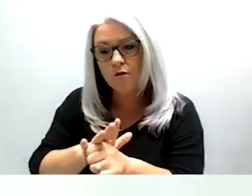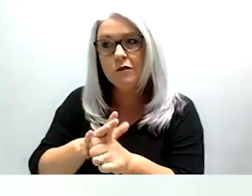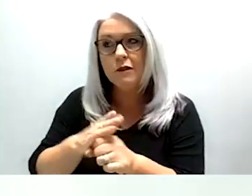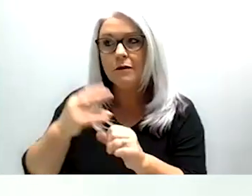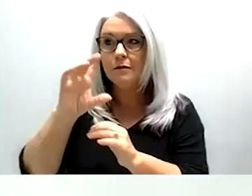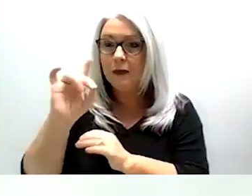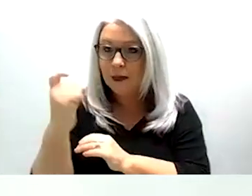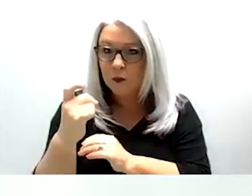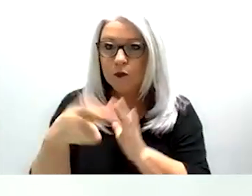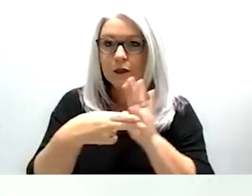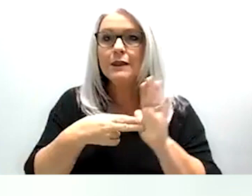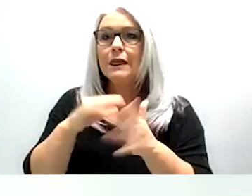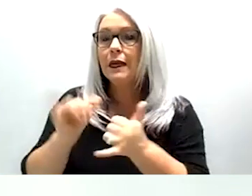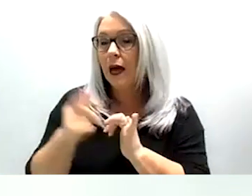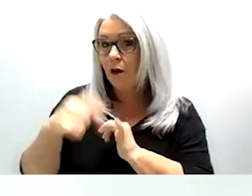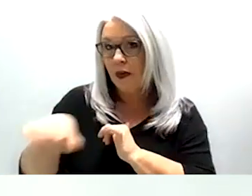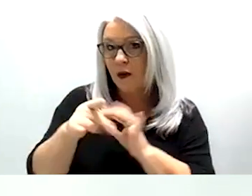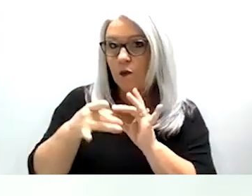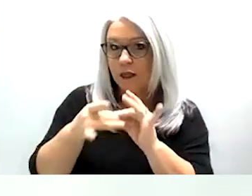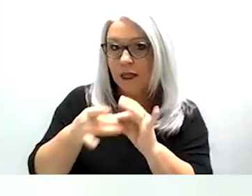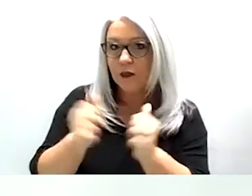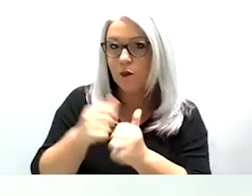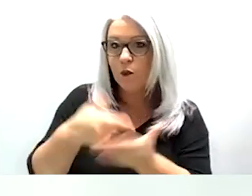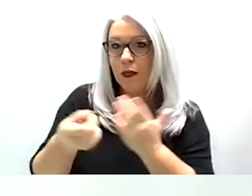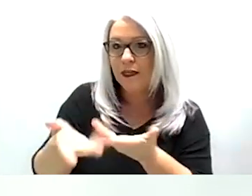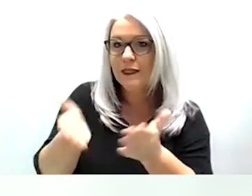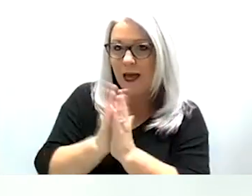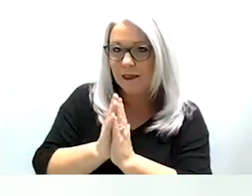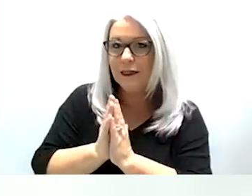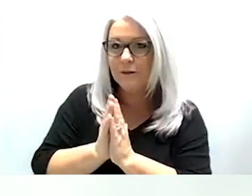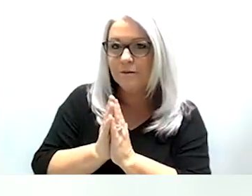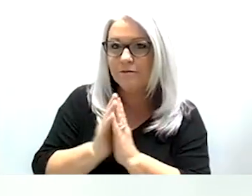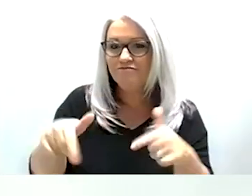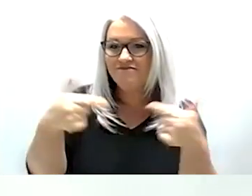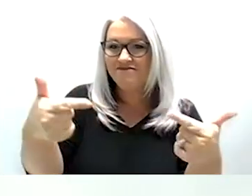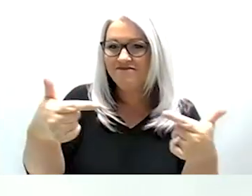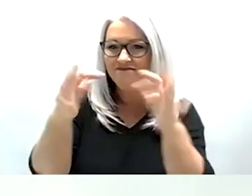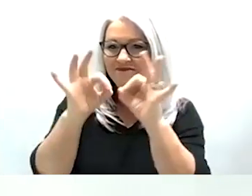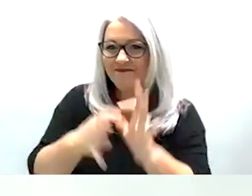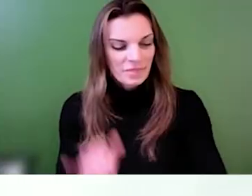relates to what he is requesting. So that documentation would